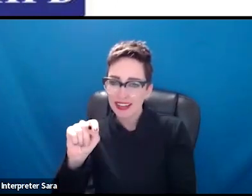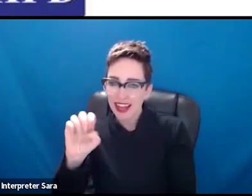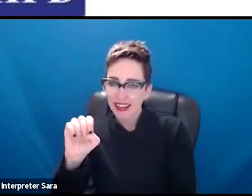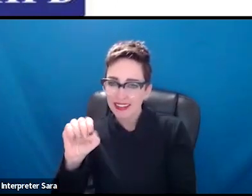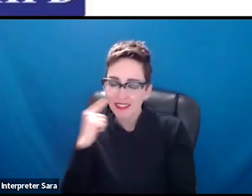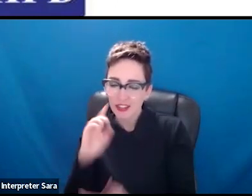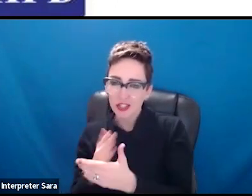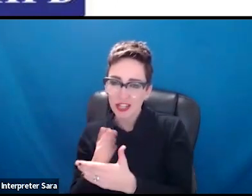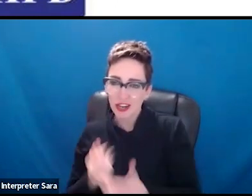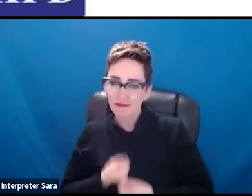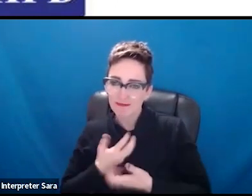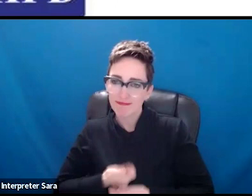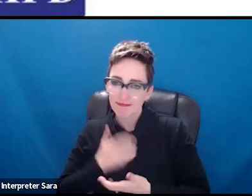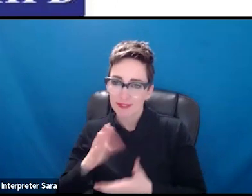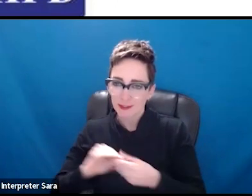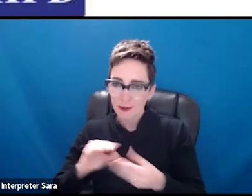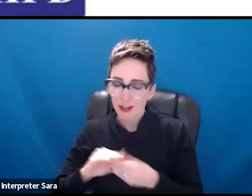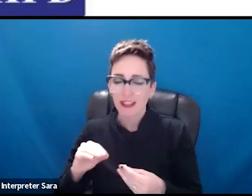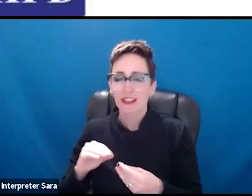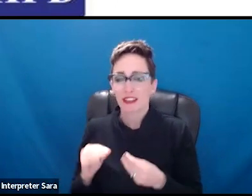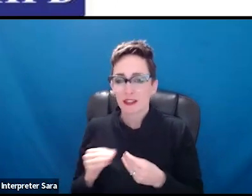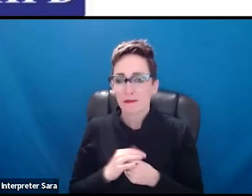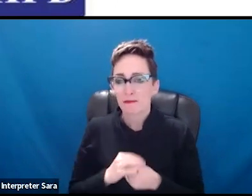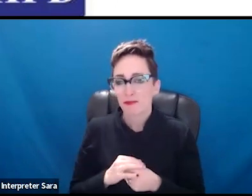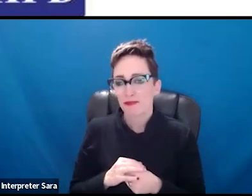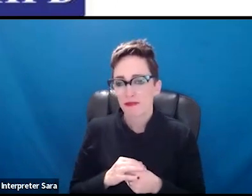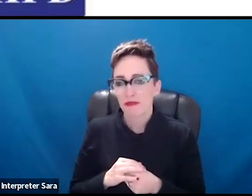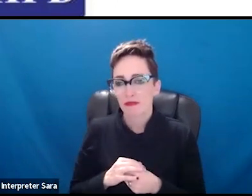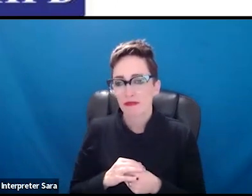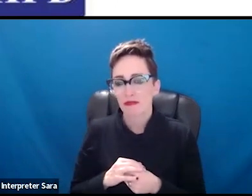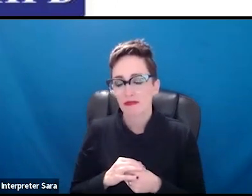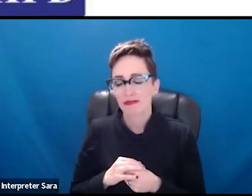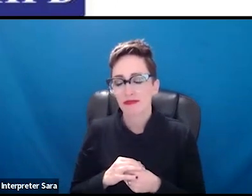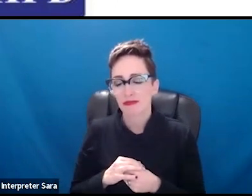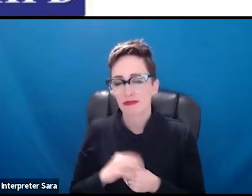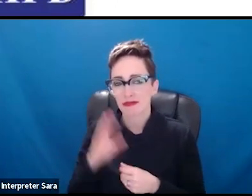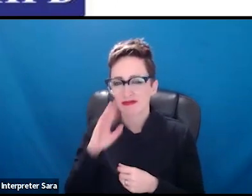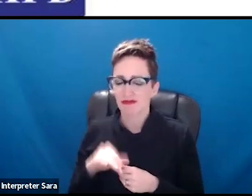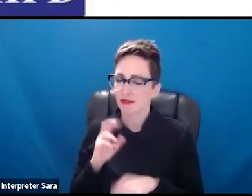I know that it was a difficult she had a difficult time in her life. And the fact that now